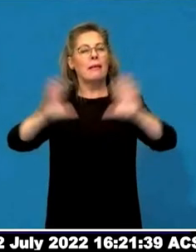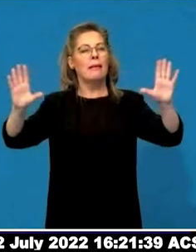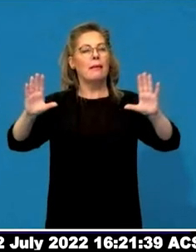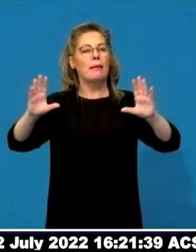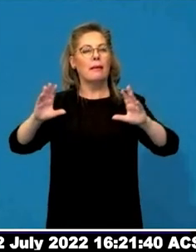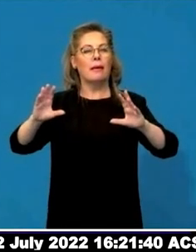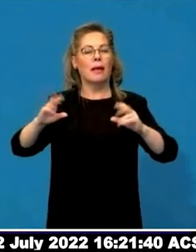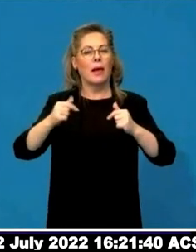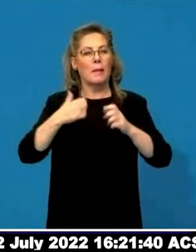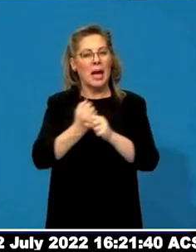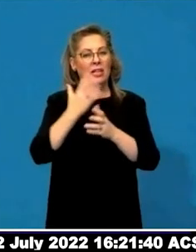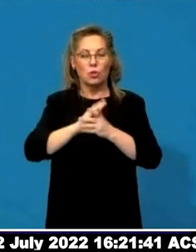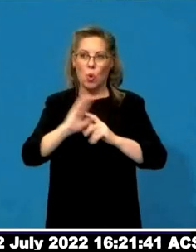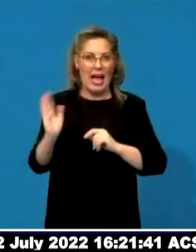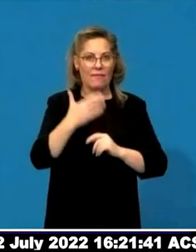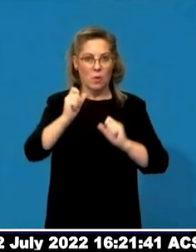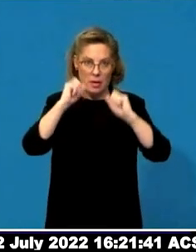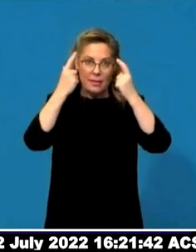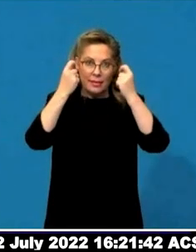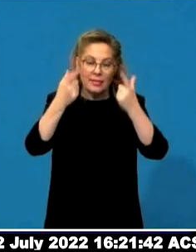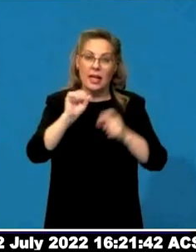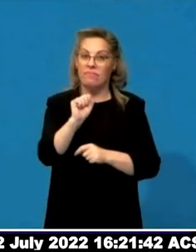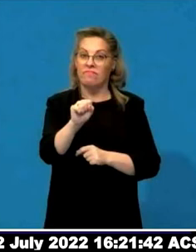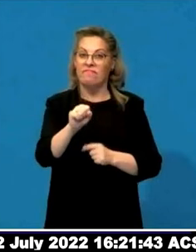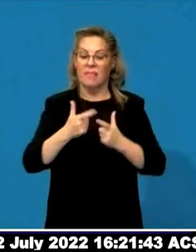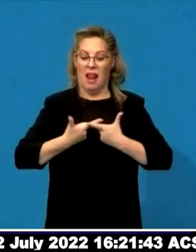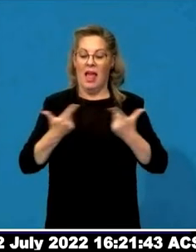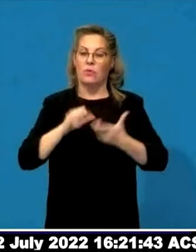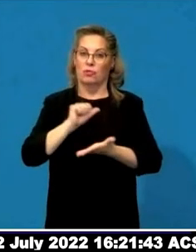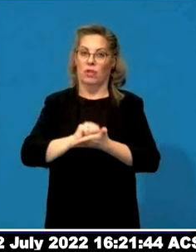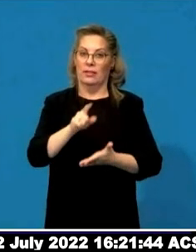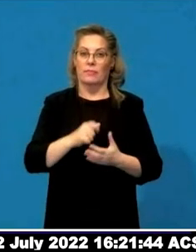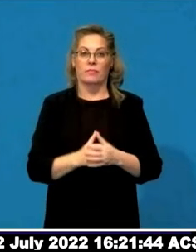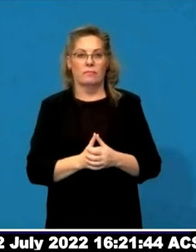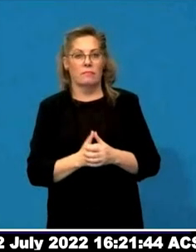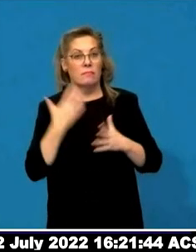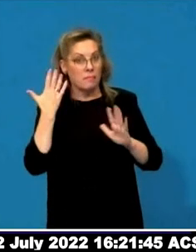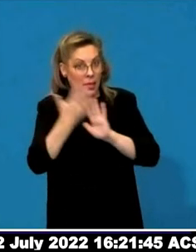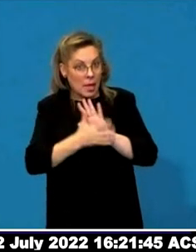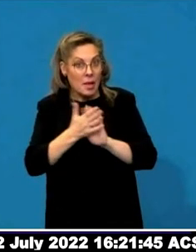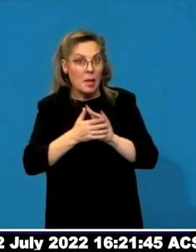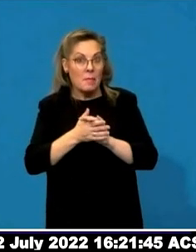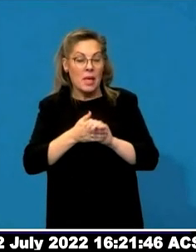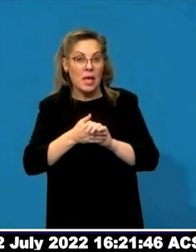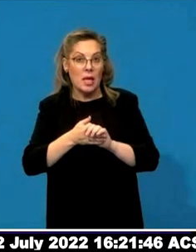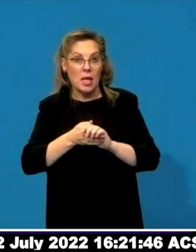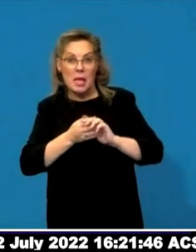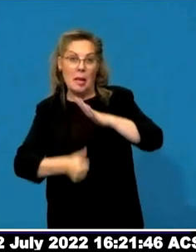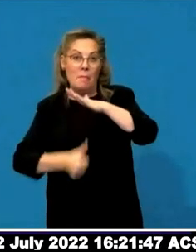And do you think that they should - the big bosses should go to the islands to understand Ailan people and Ailan life?